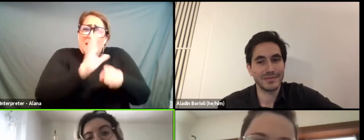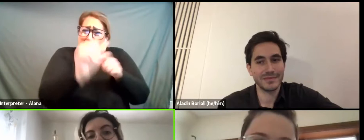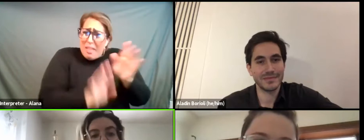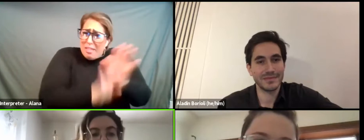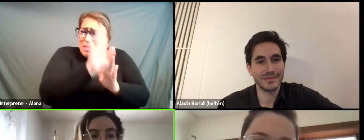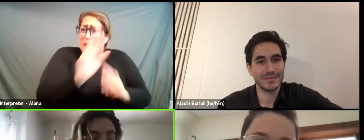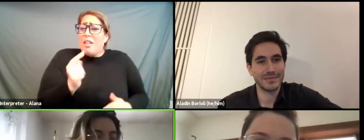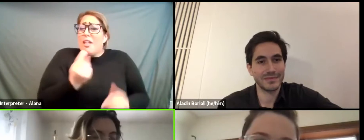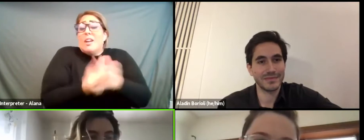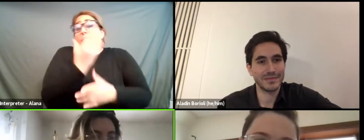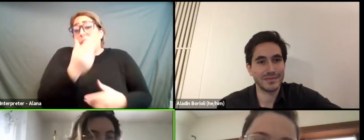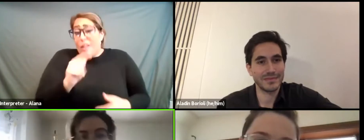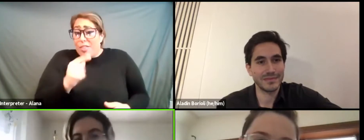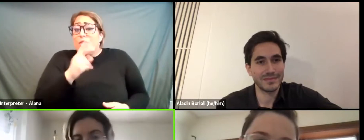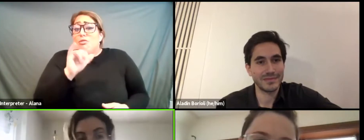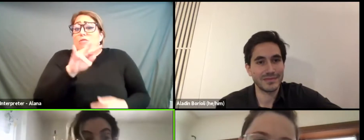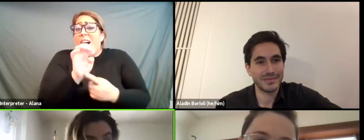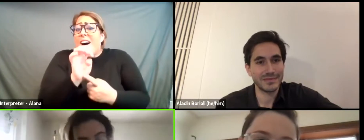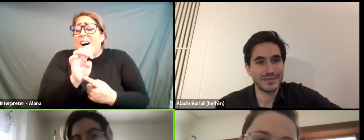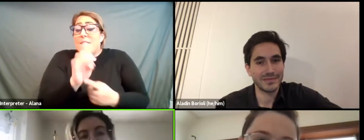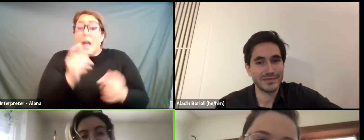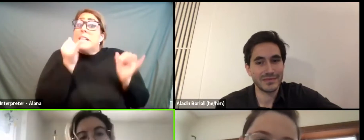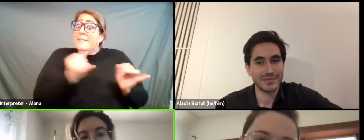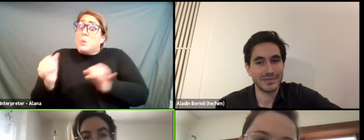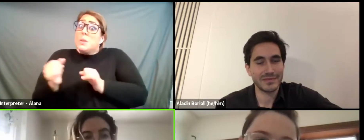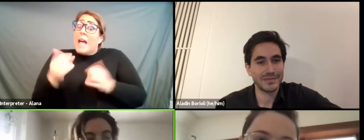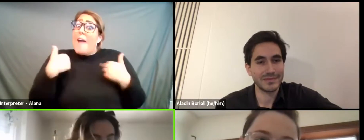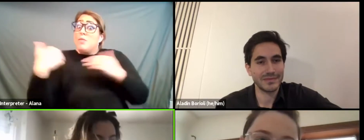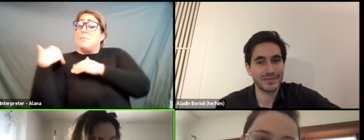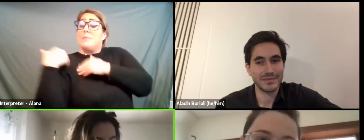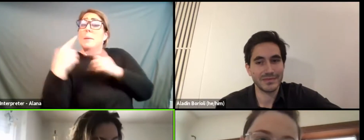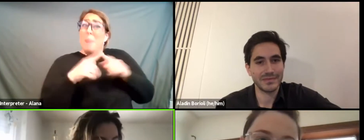but across, you know, the whole world how do we make sure we protect our pollinators,